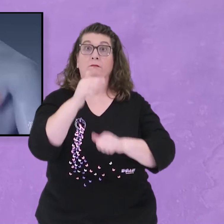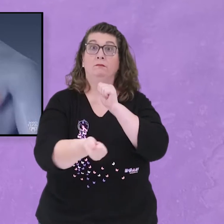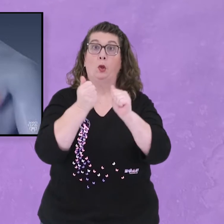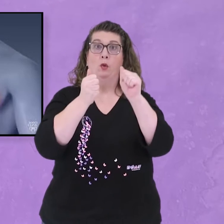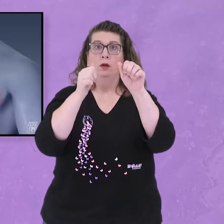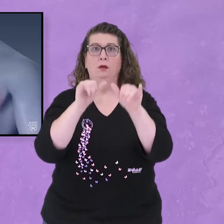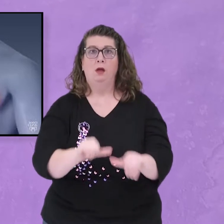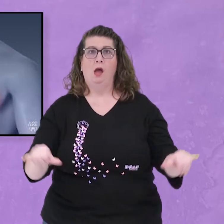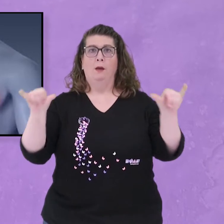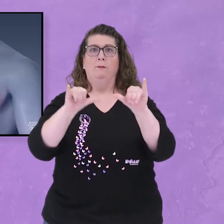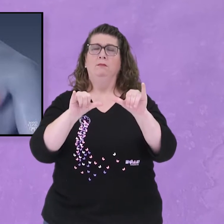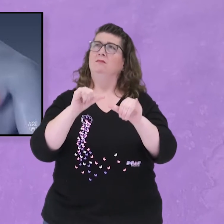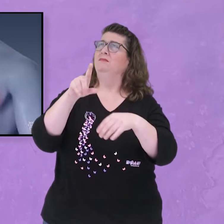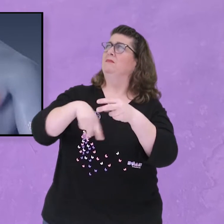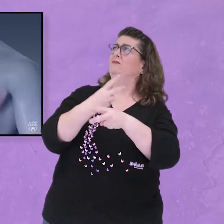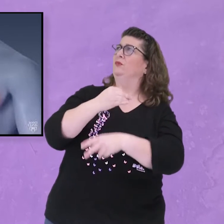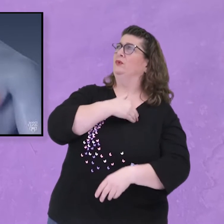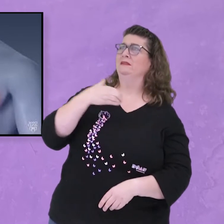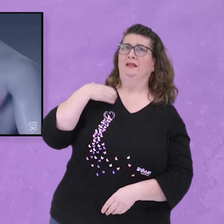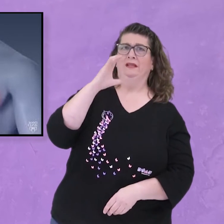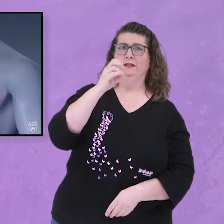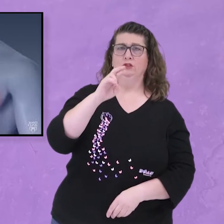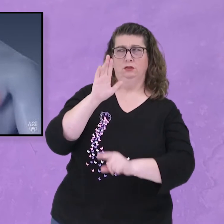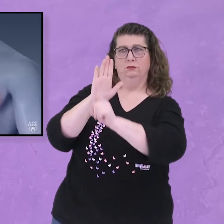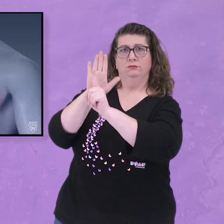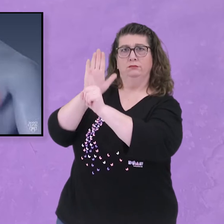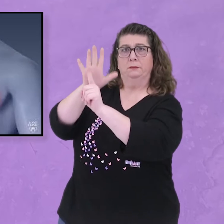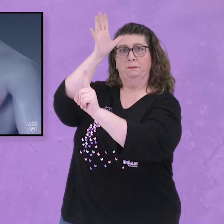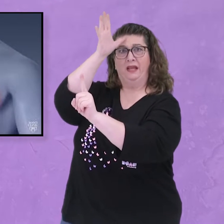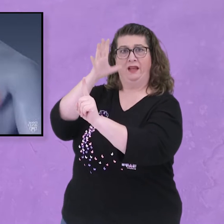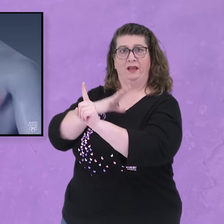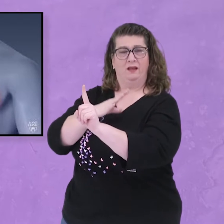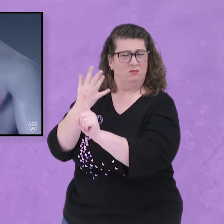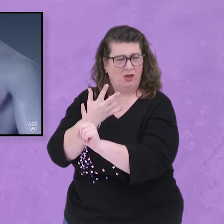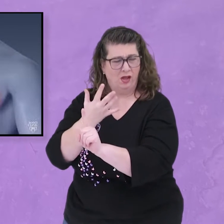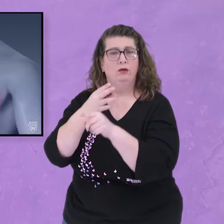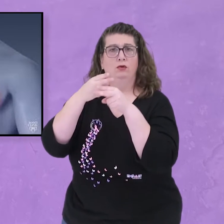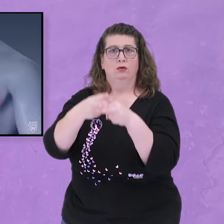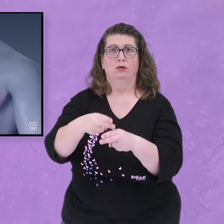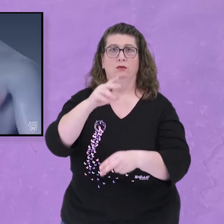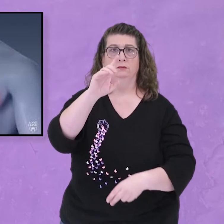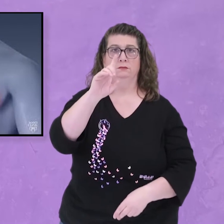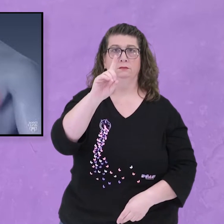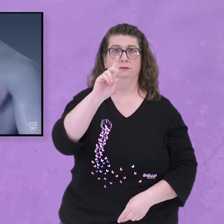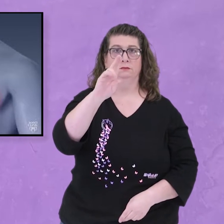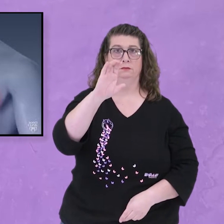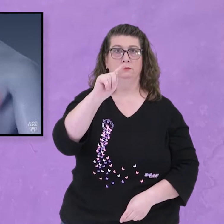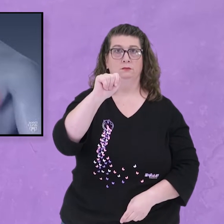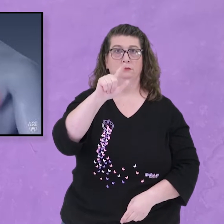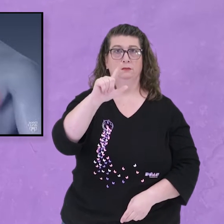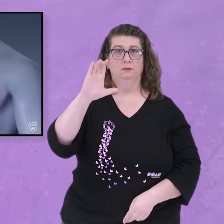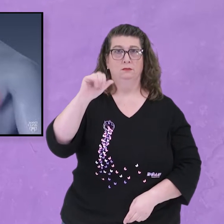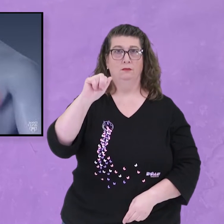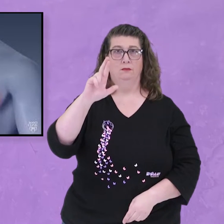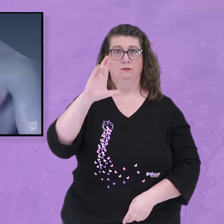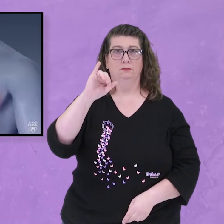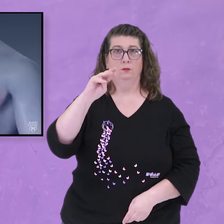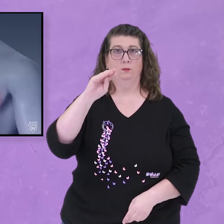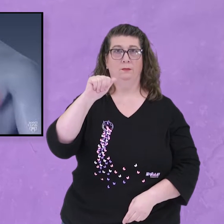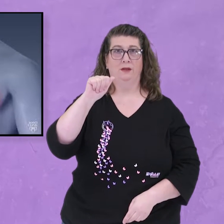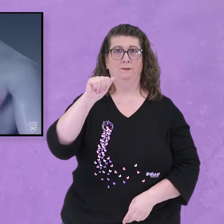Most common type of breast cancer in men is ductal carcinoma,